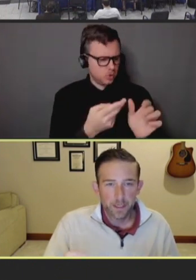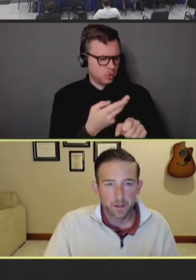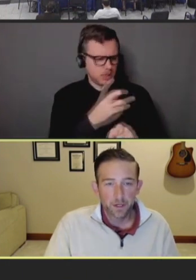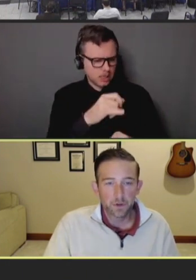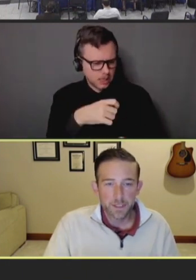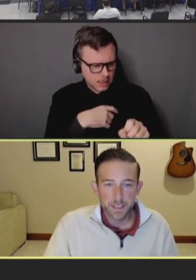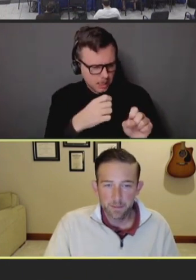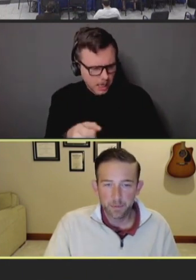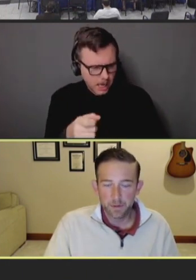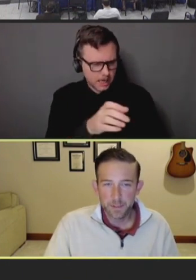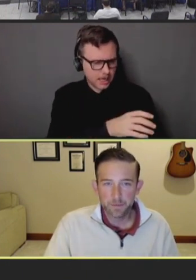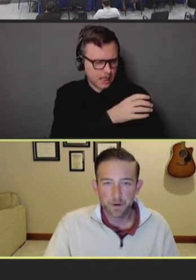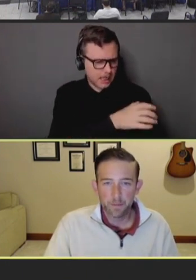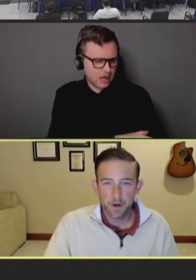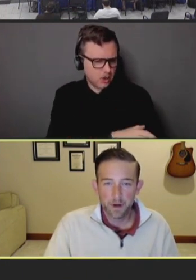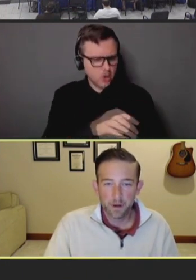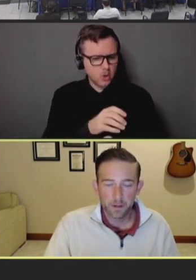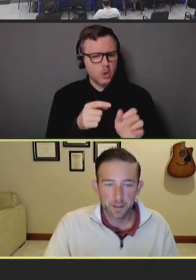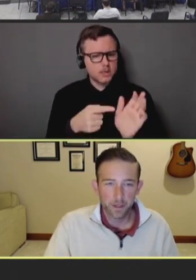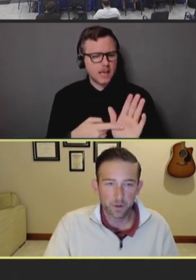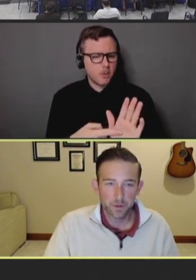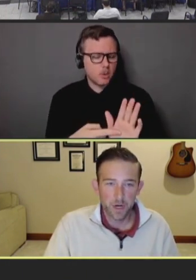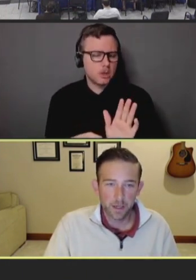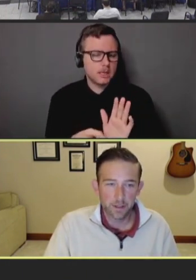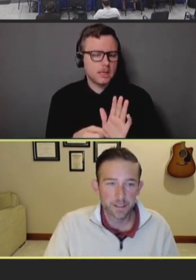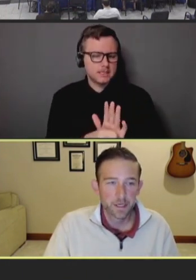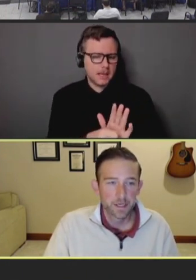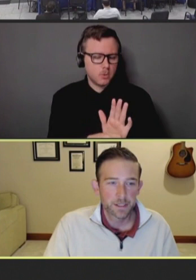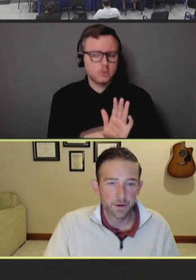clinical samples from our clinical trials.